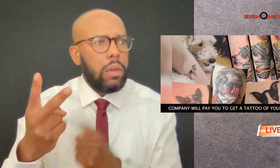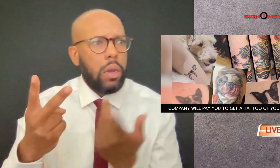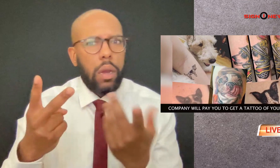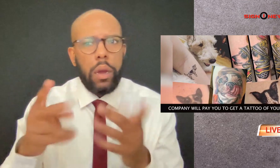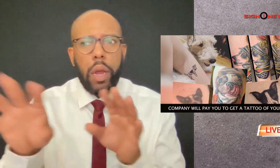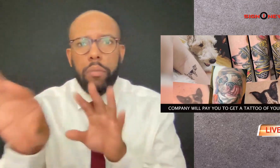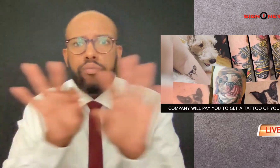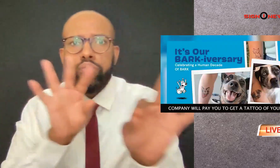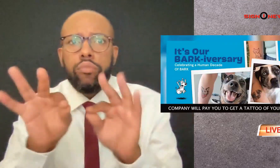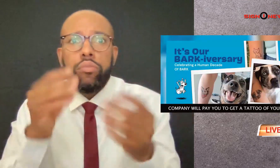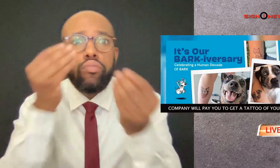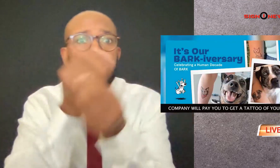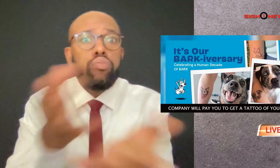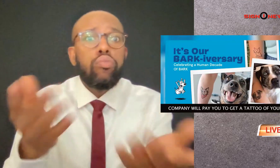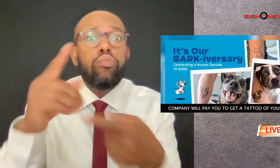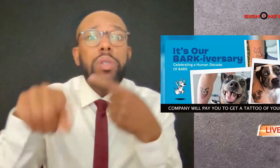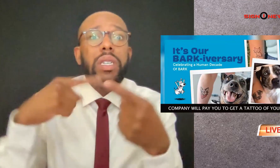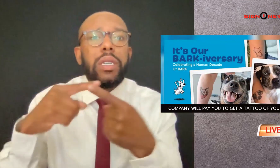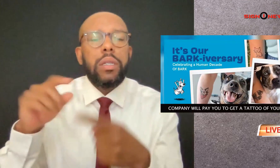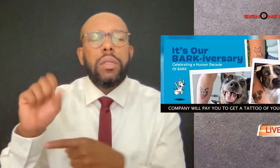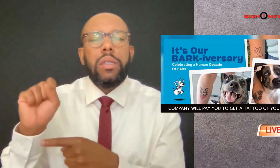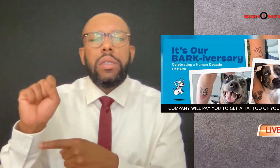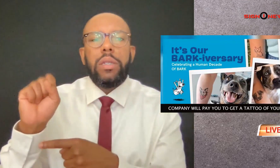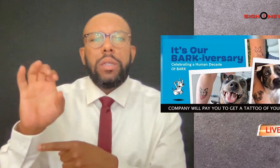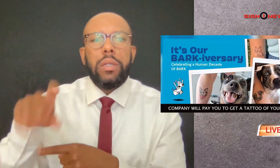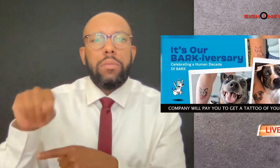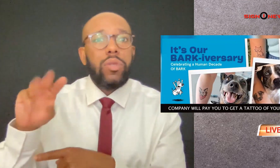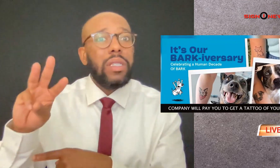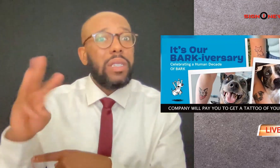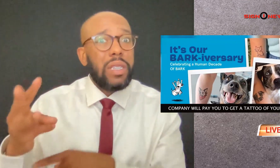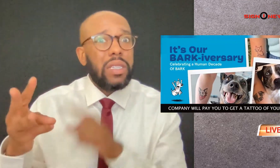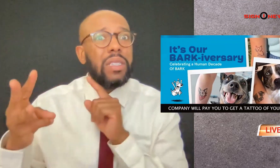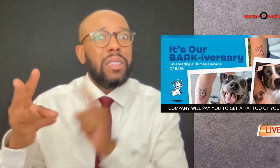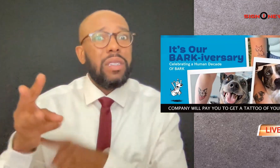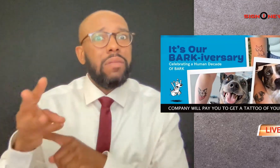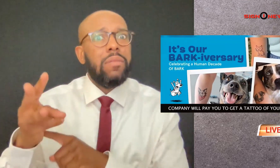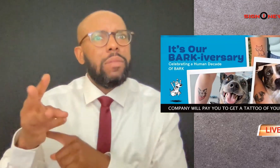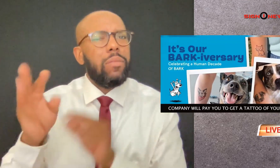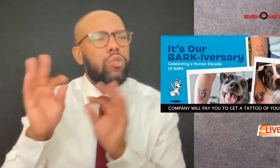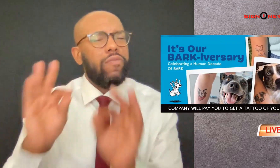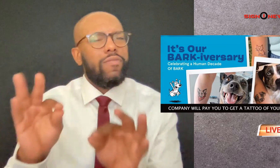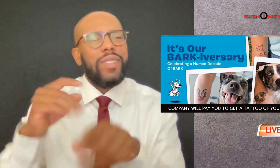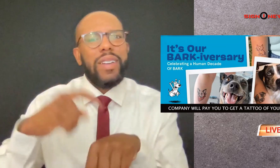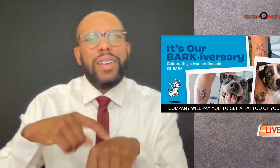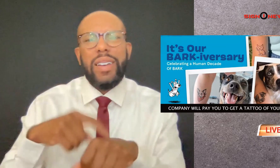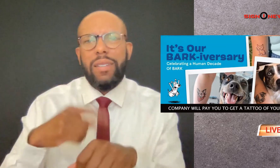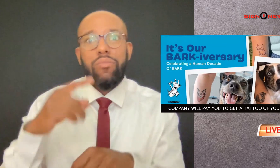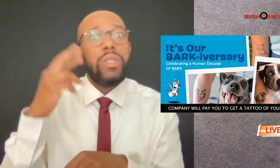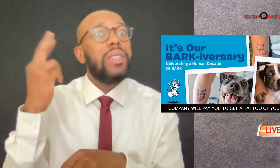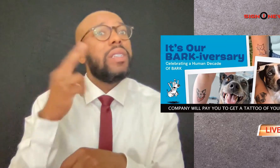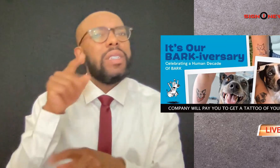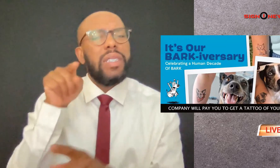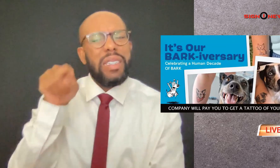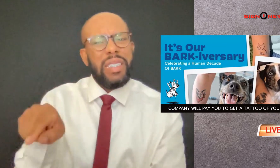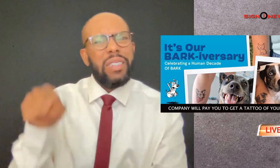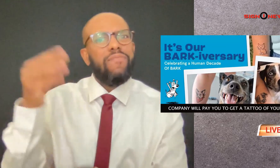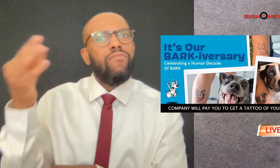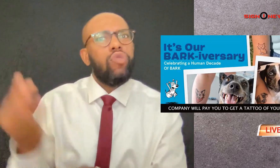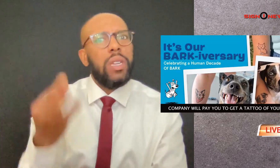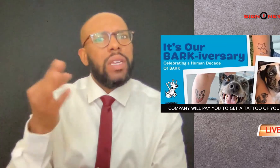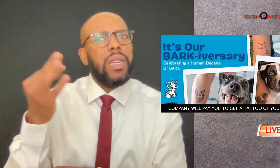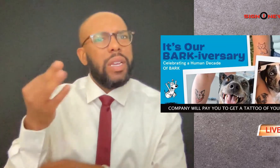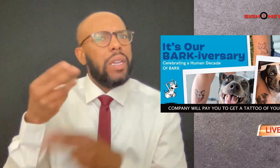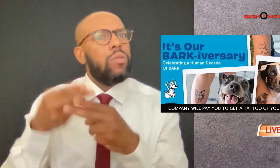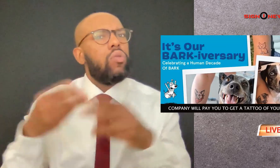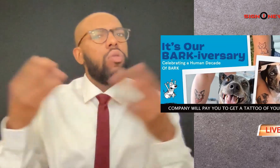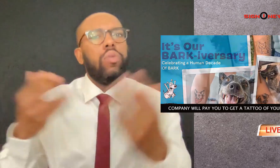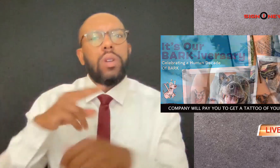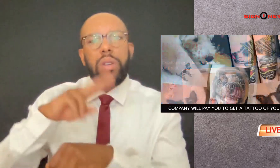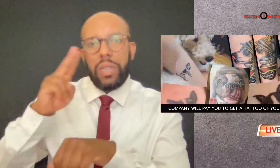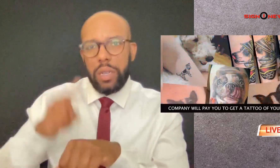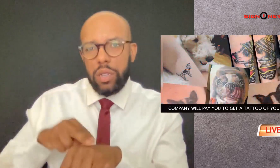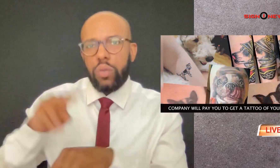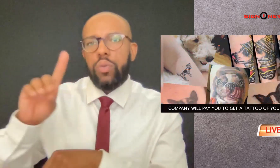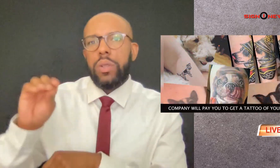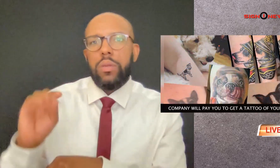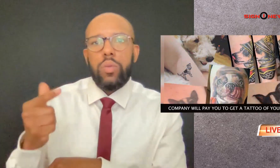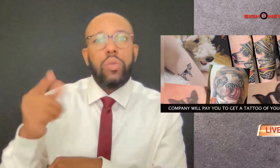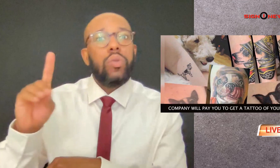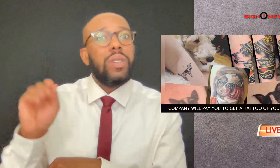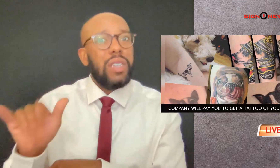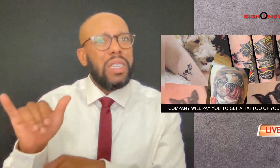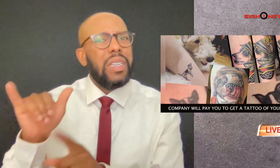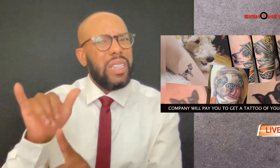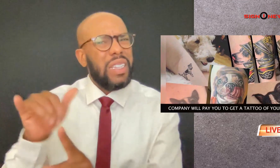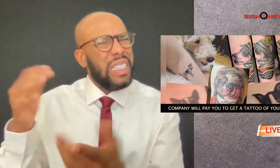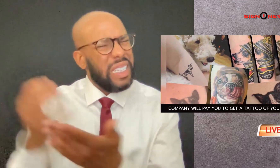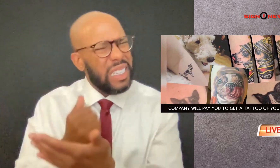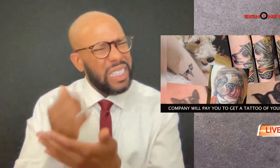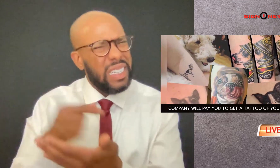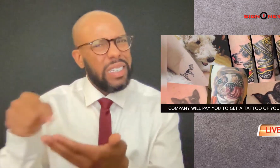winners will be notified by September 6 and this is the perfect week to do it Friday is